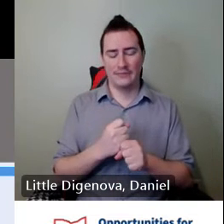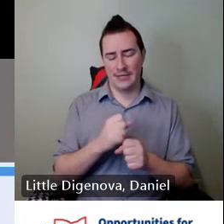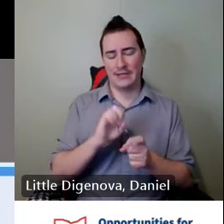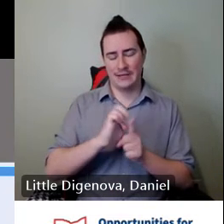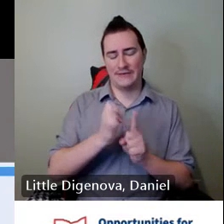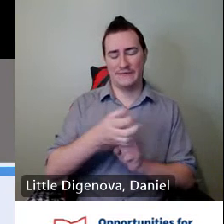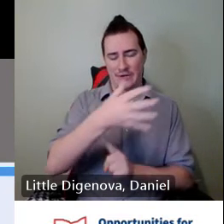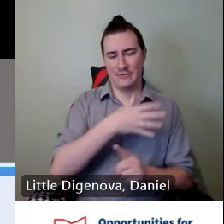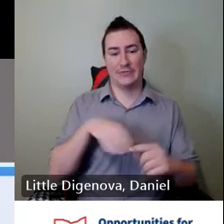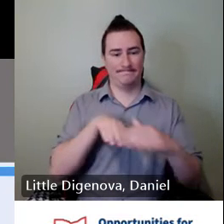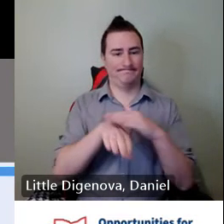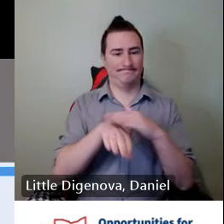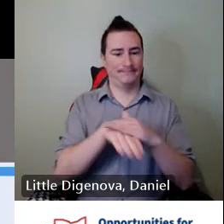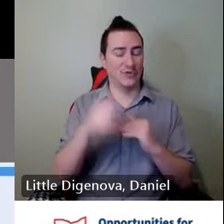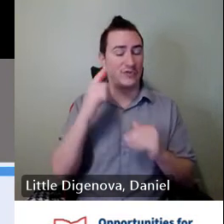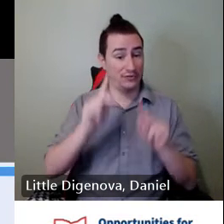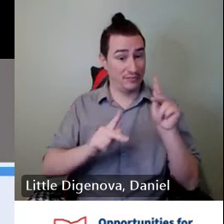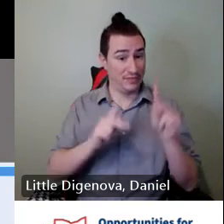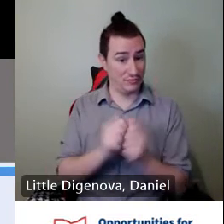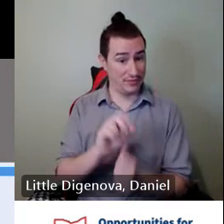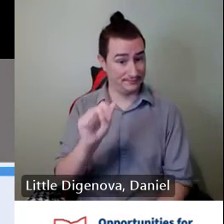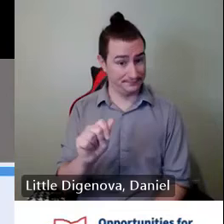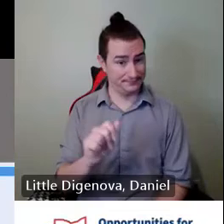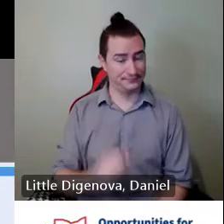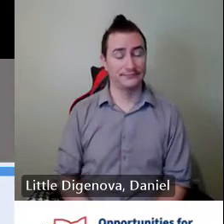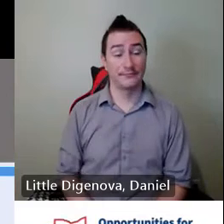This credit can be taken each year there are expenses, Julia.